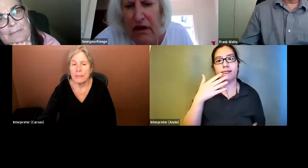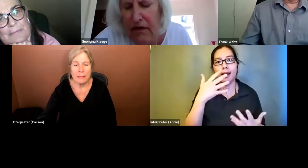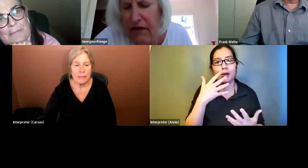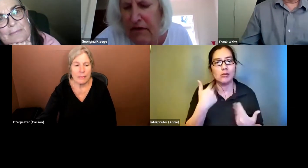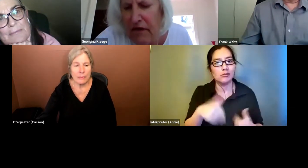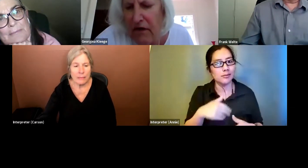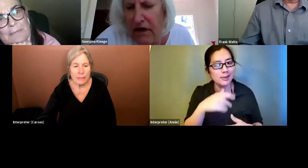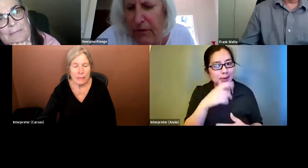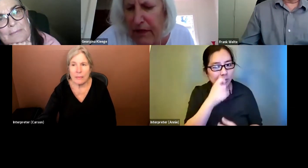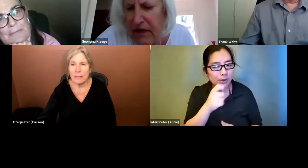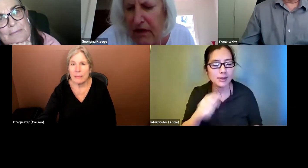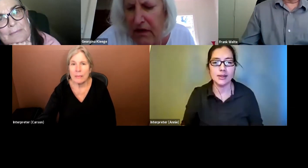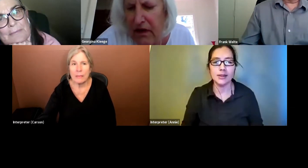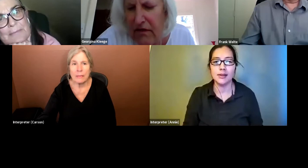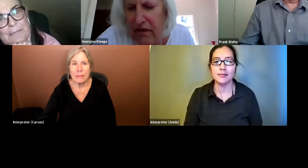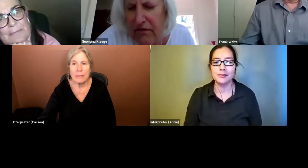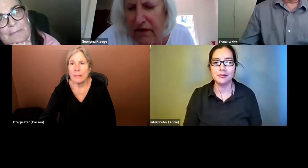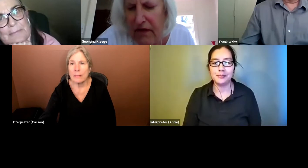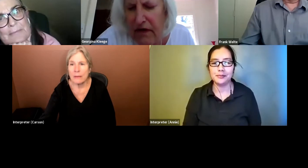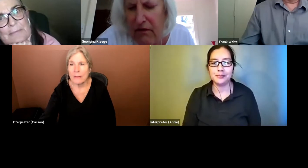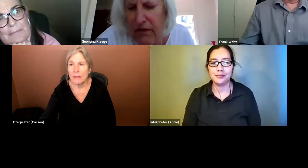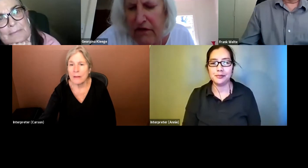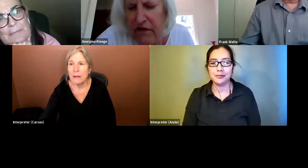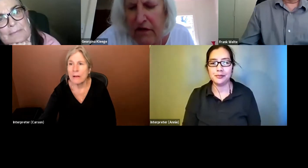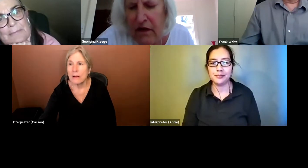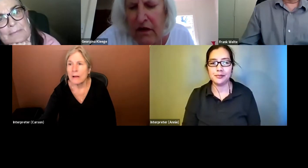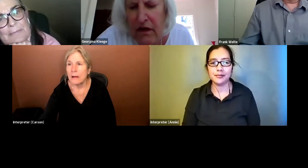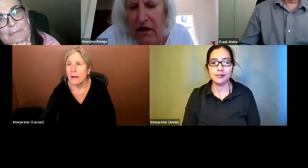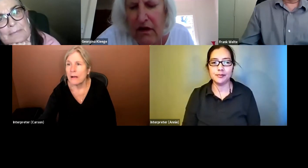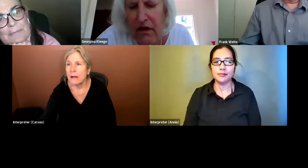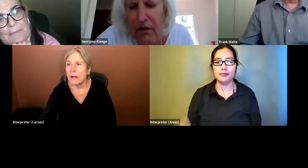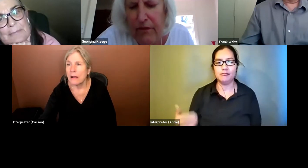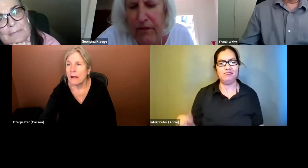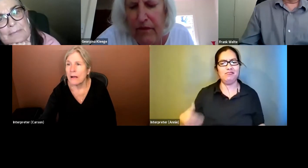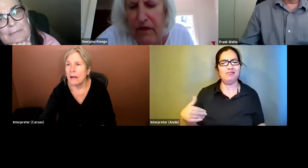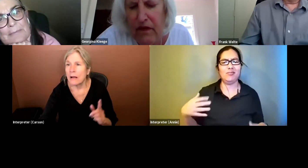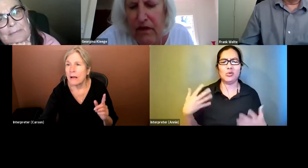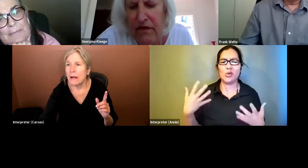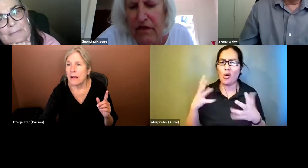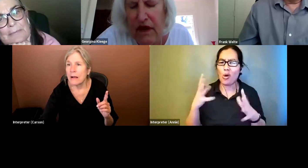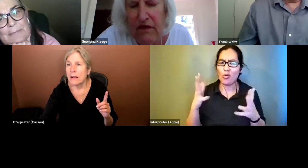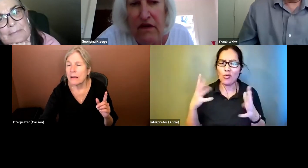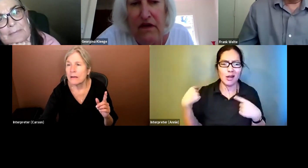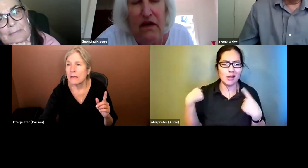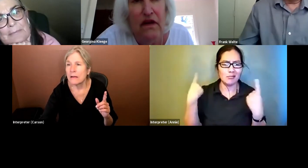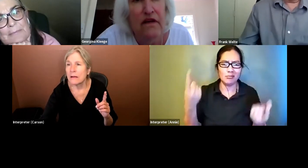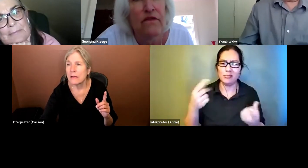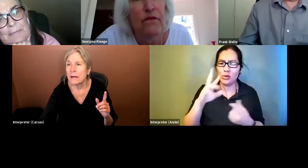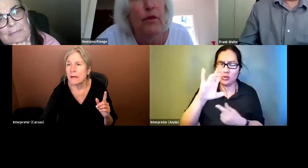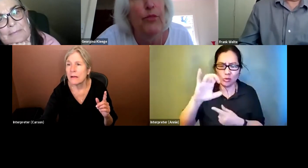Okay. This has already been a very rich discussion. I just want to